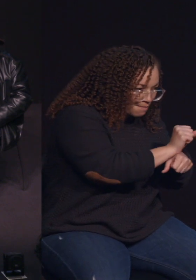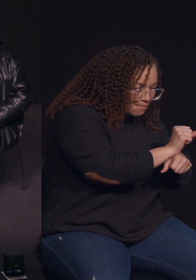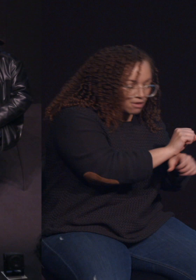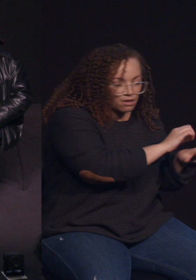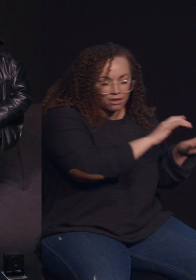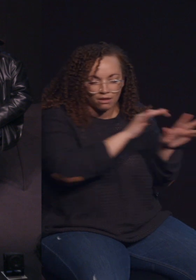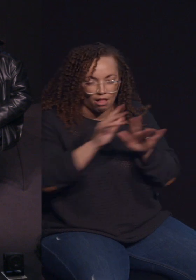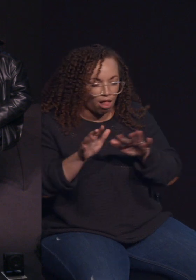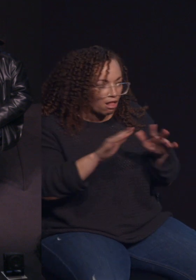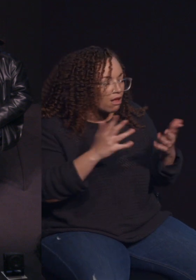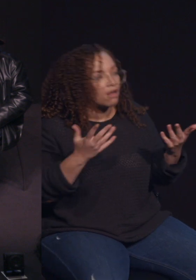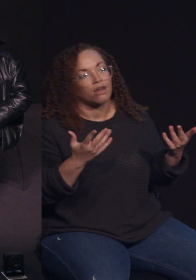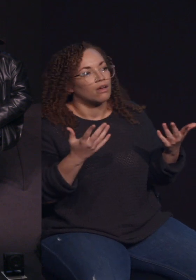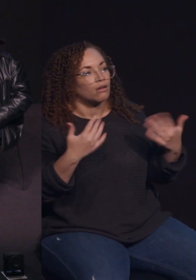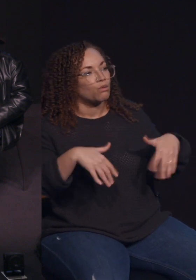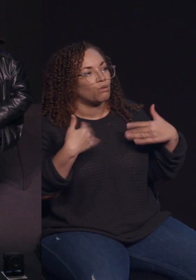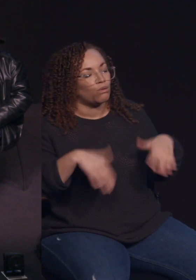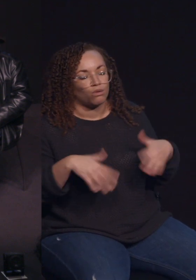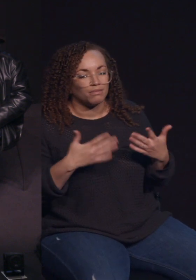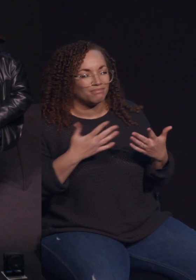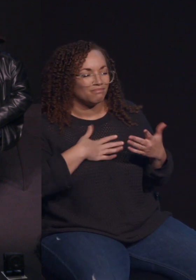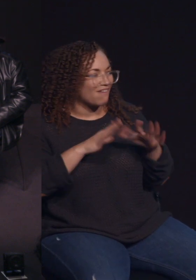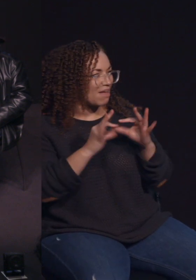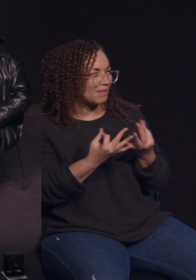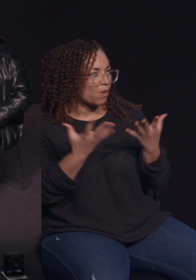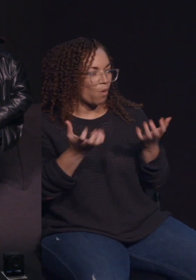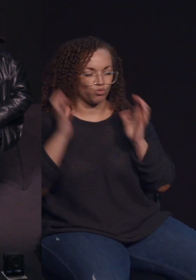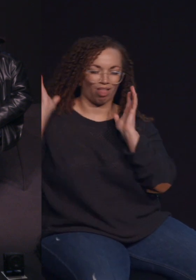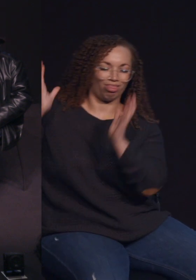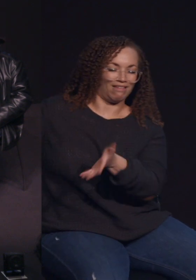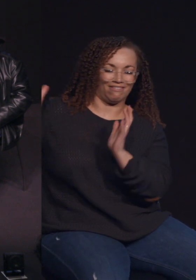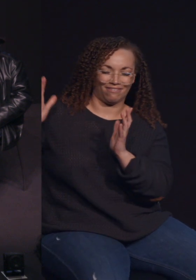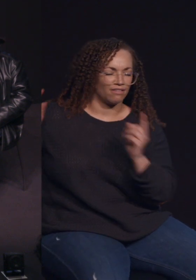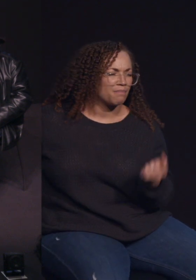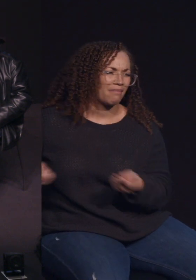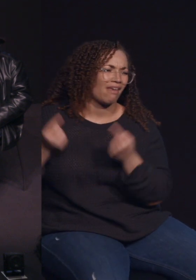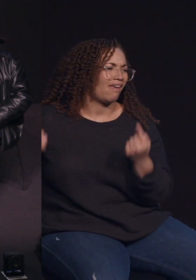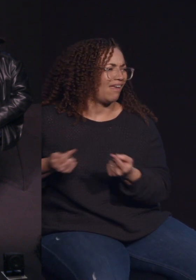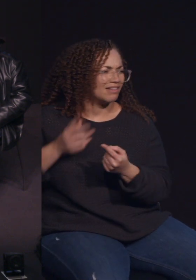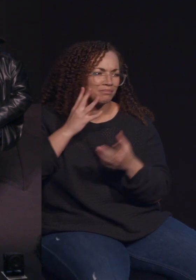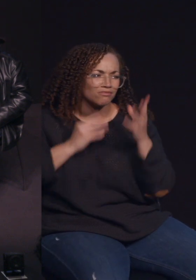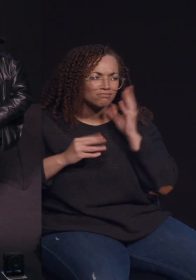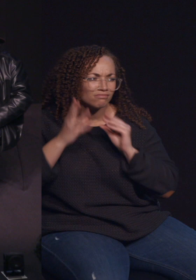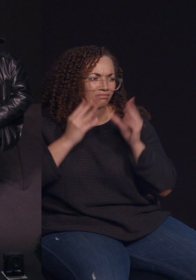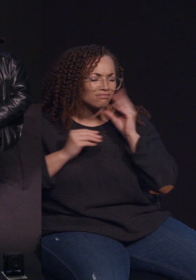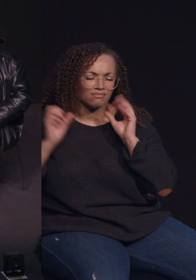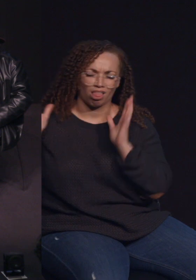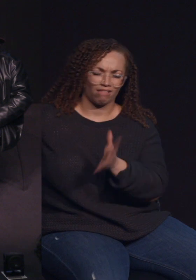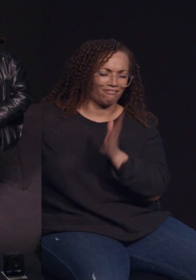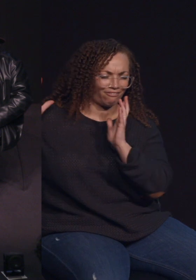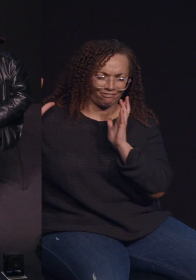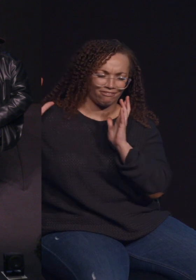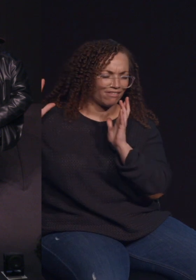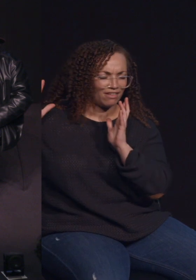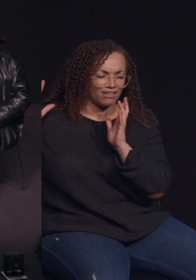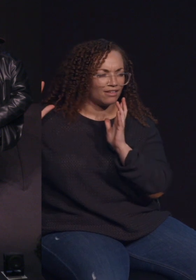So they wanted to leave behind all of that. It was pain. However, my mother, Francis, and my dad still instilled in me